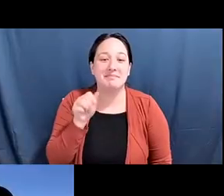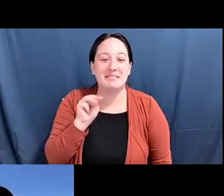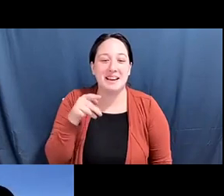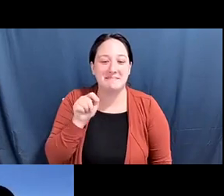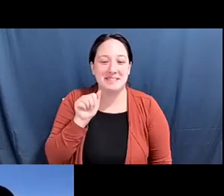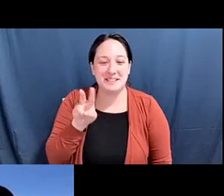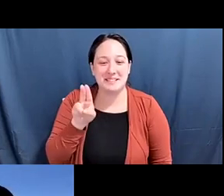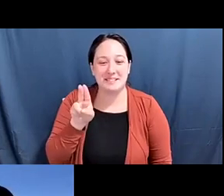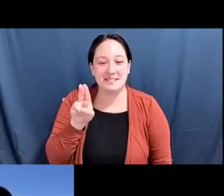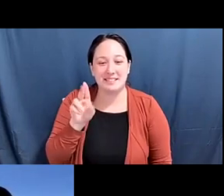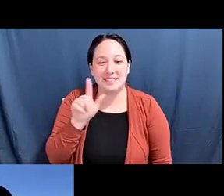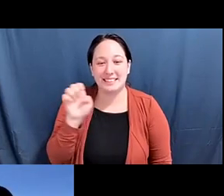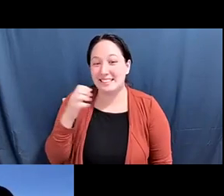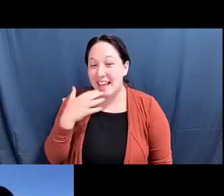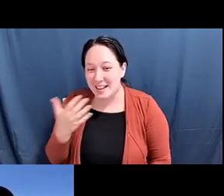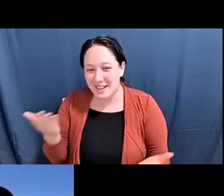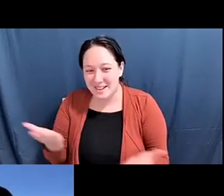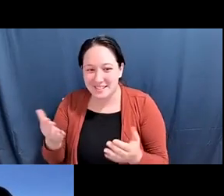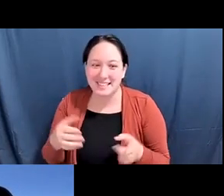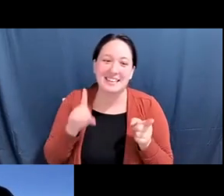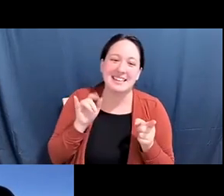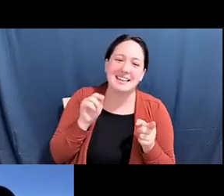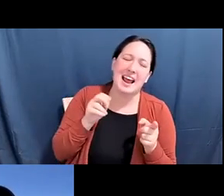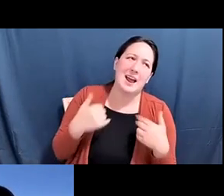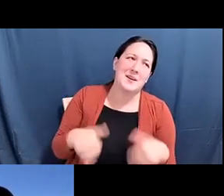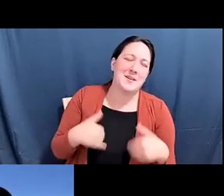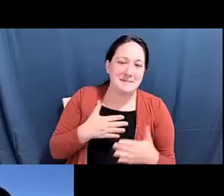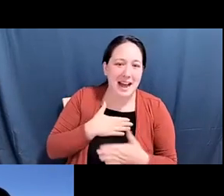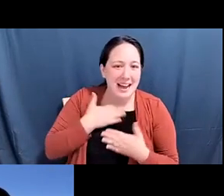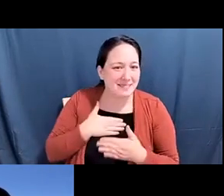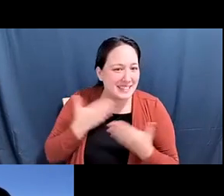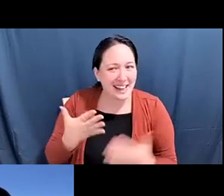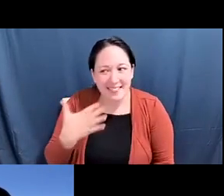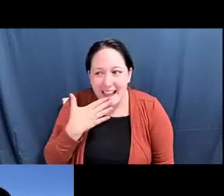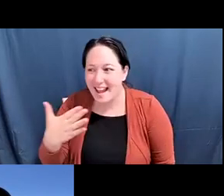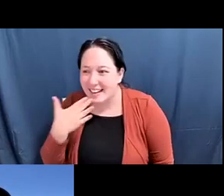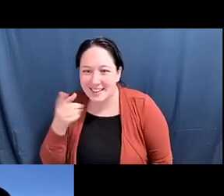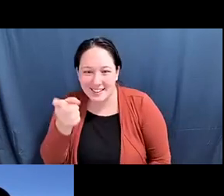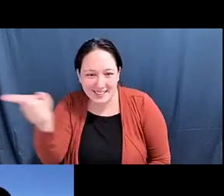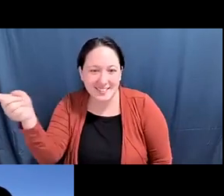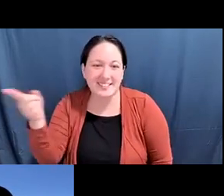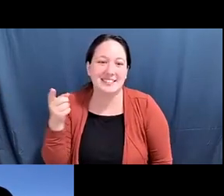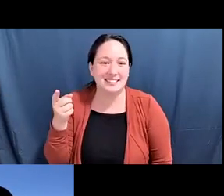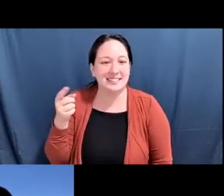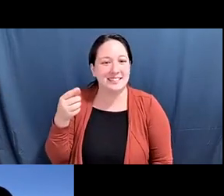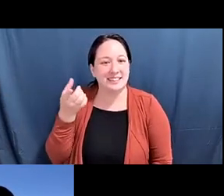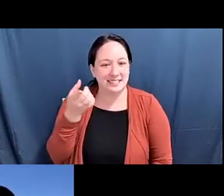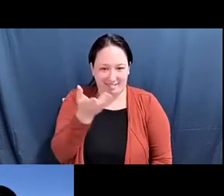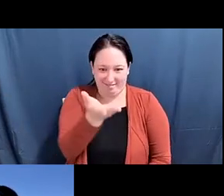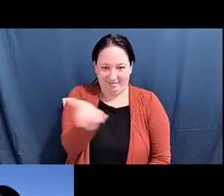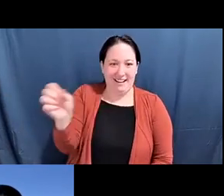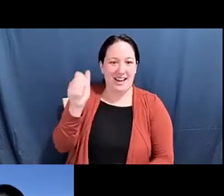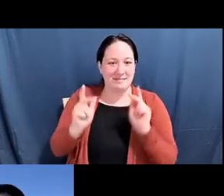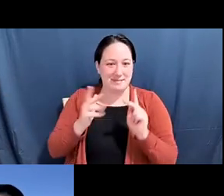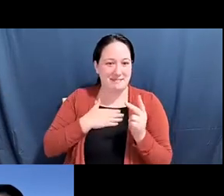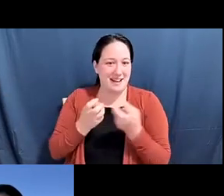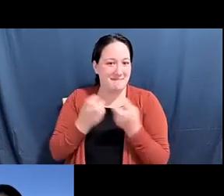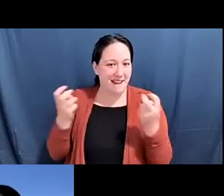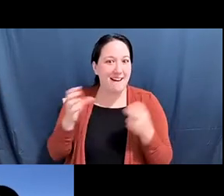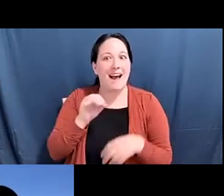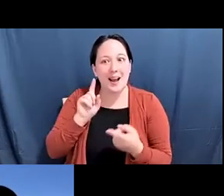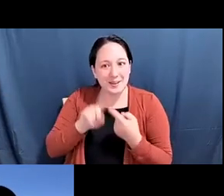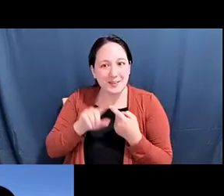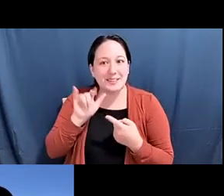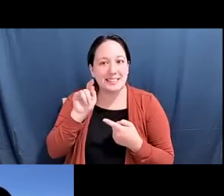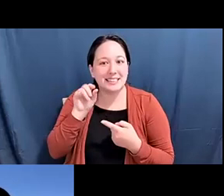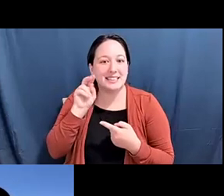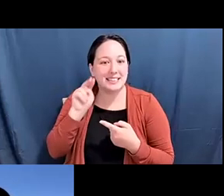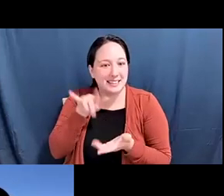Diane Fujino: It's really happy to be here. Thank you so much to doctors Mitchell, Livie and McCarthy and to the Lytton Center we're excited about the kind of